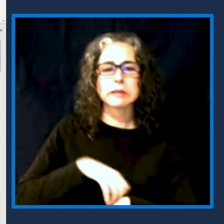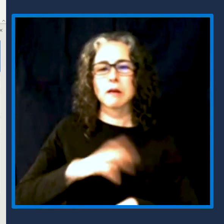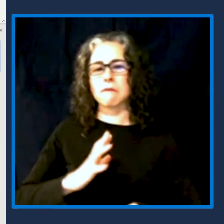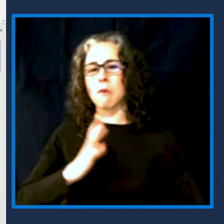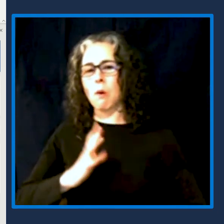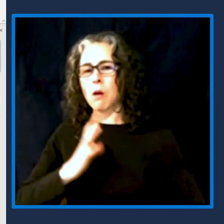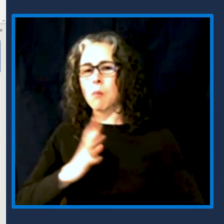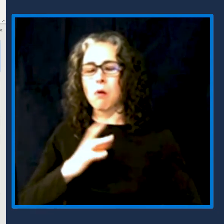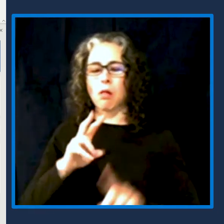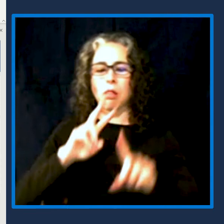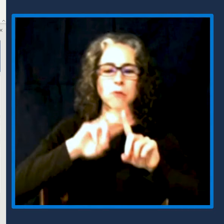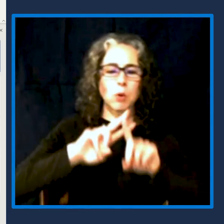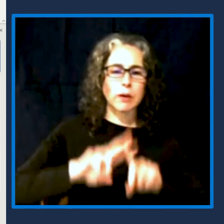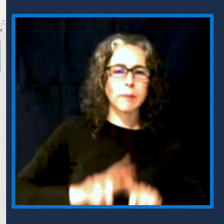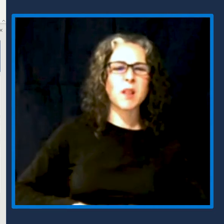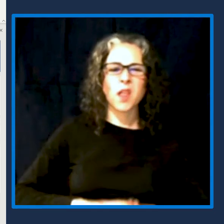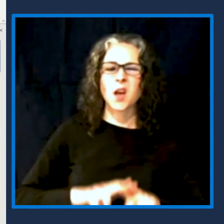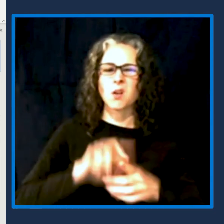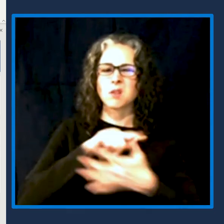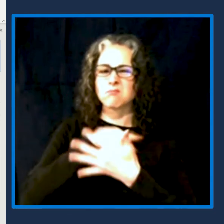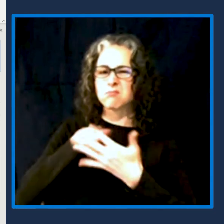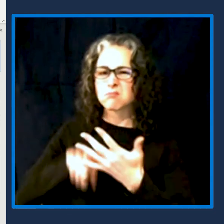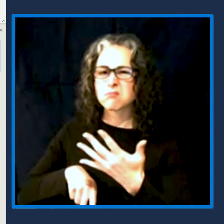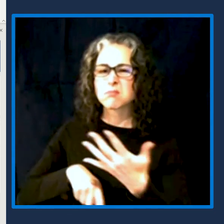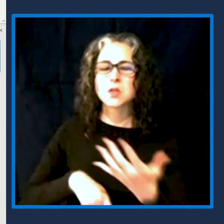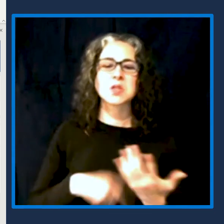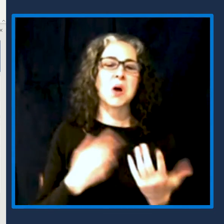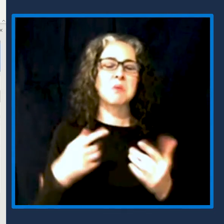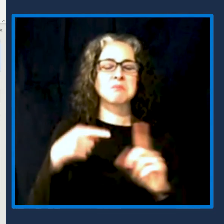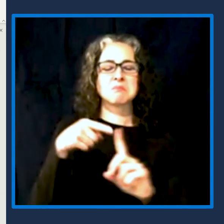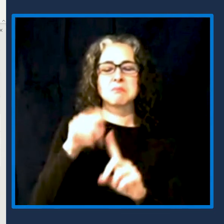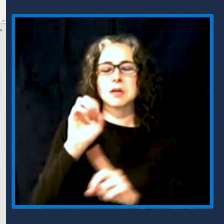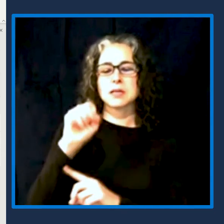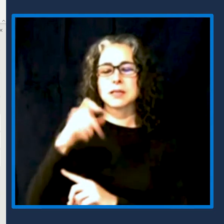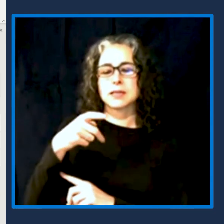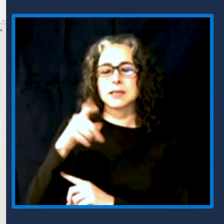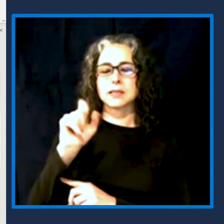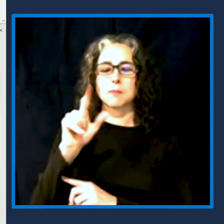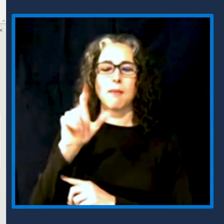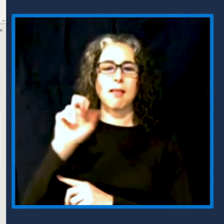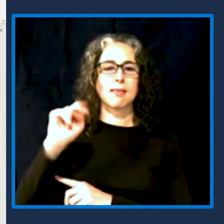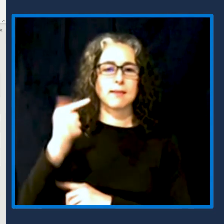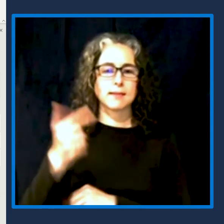vocabulary etc so let's go ahead and take a look at our spelling and here you'll notice that we've